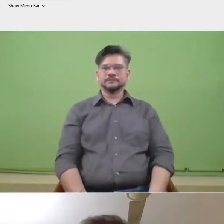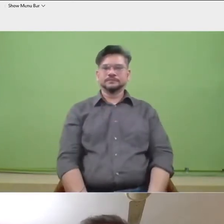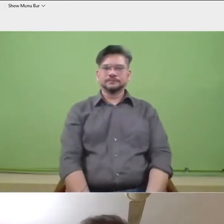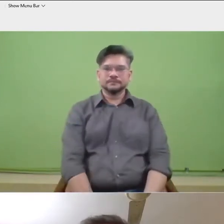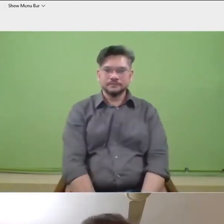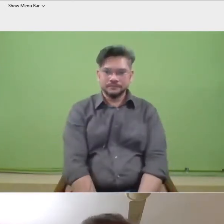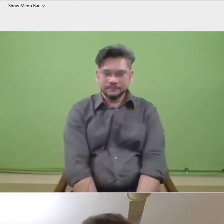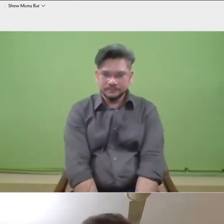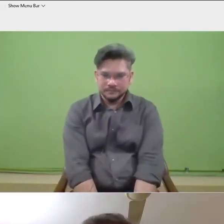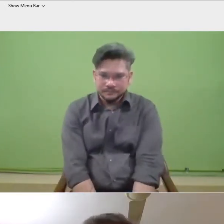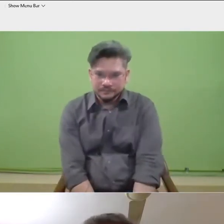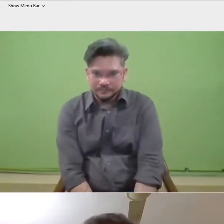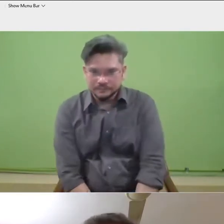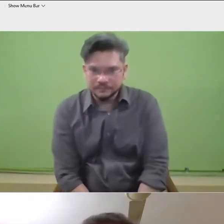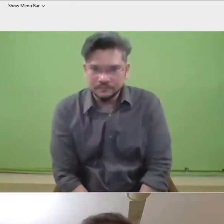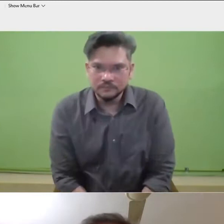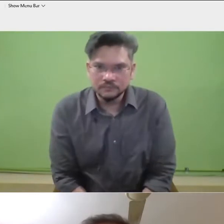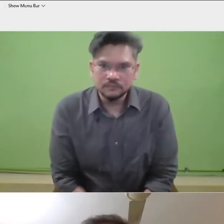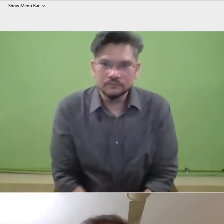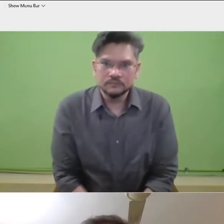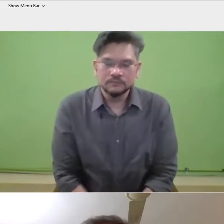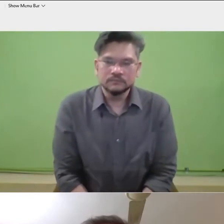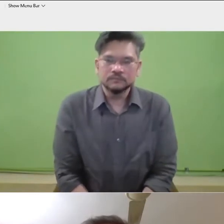okay so we have questions We have questions coming up so one